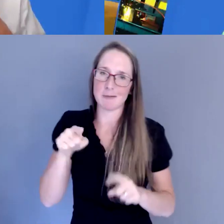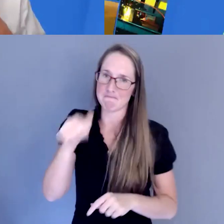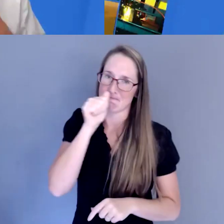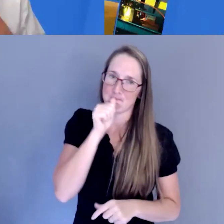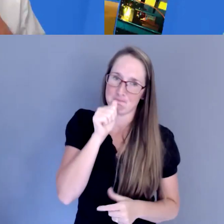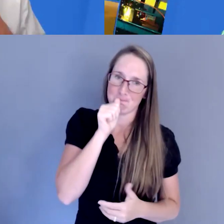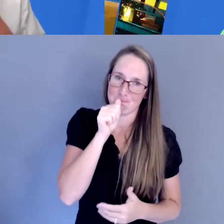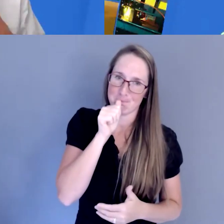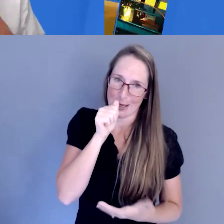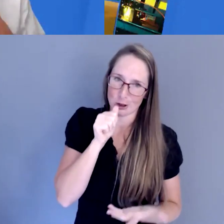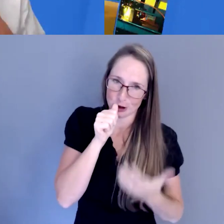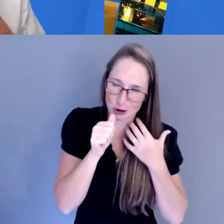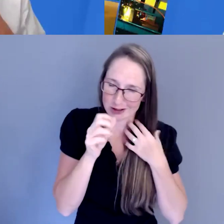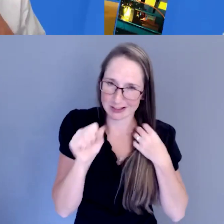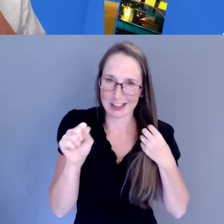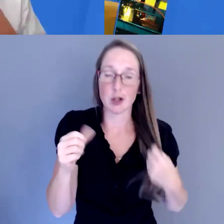because the new PAPP guide for